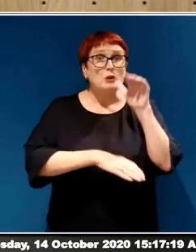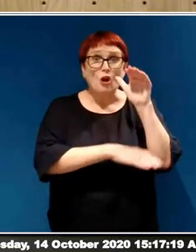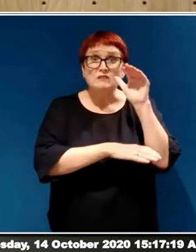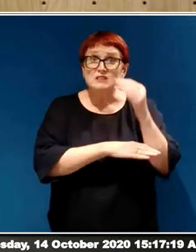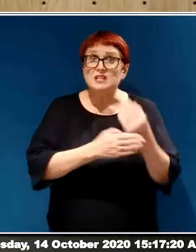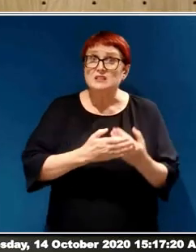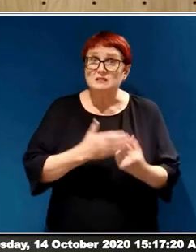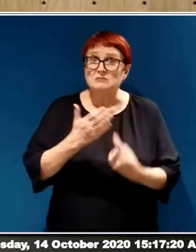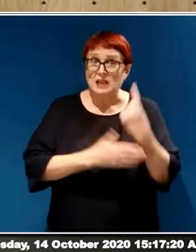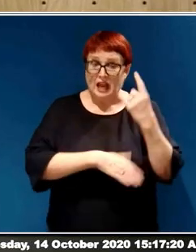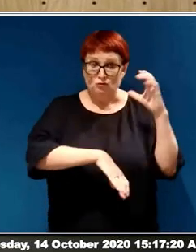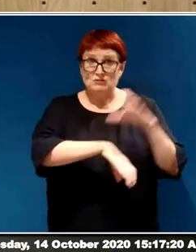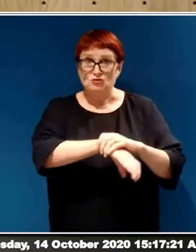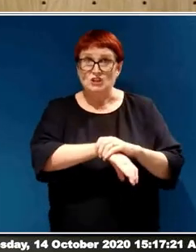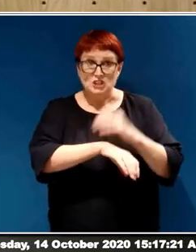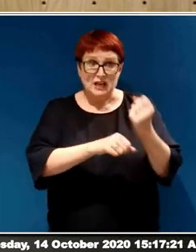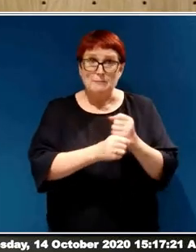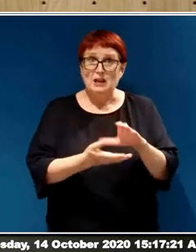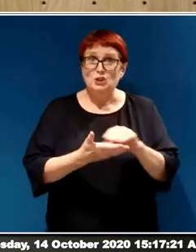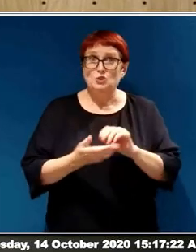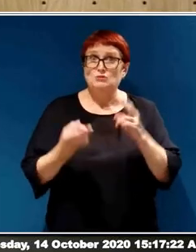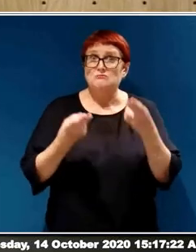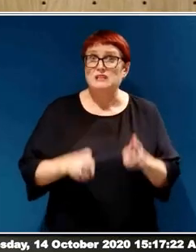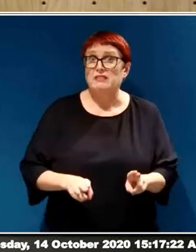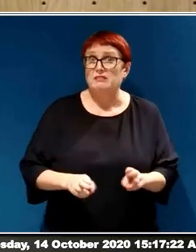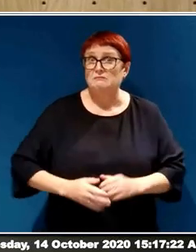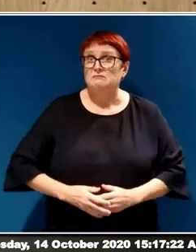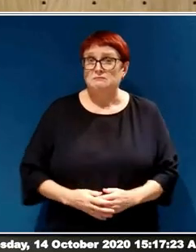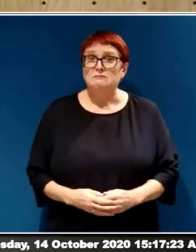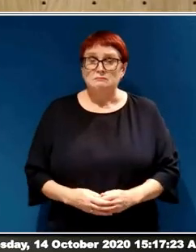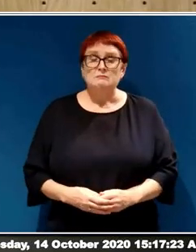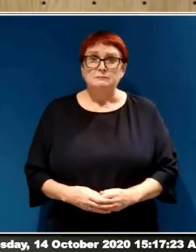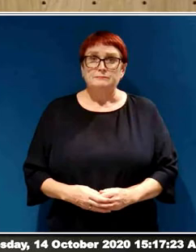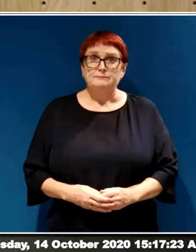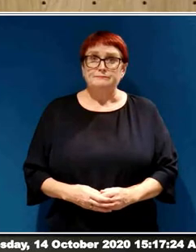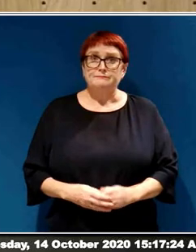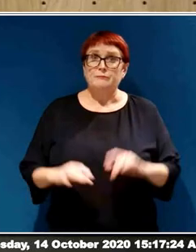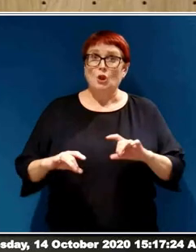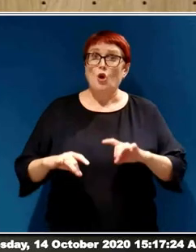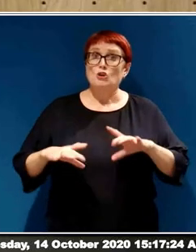So in Australia in our government policy, it's generally referred to as a